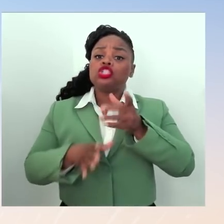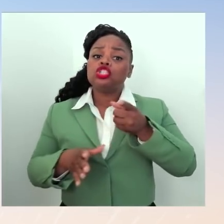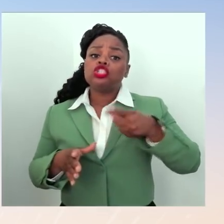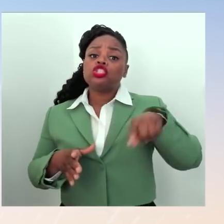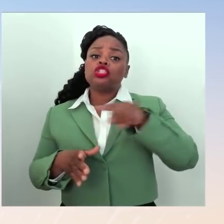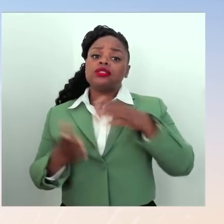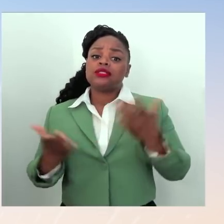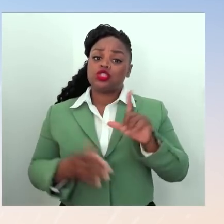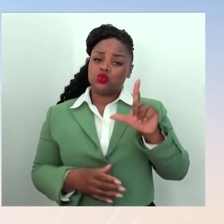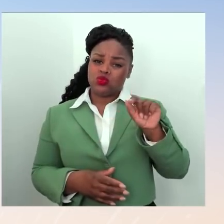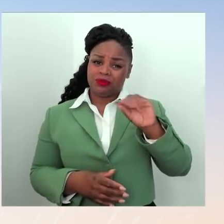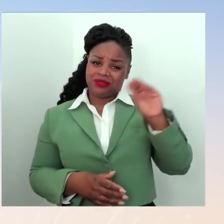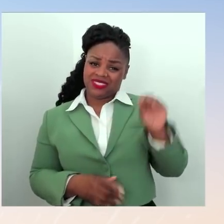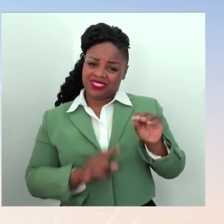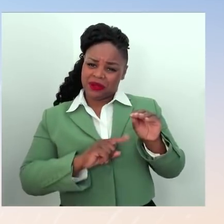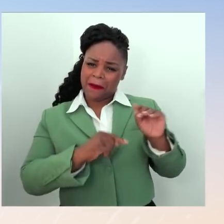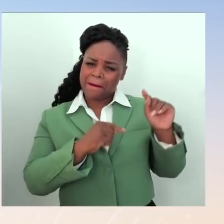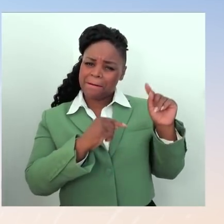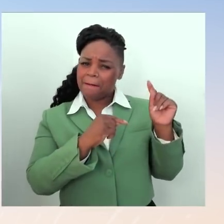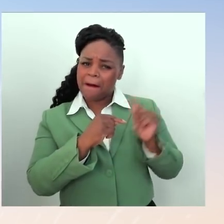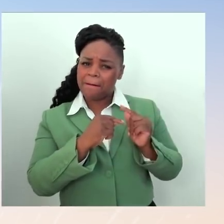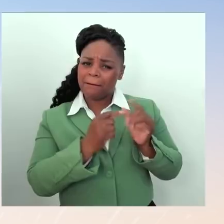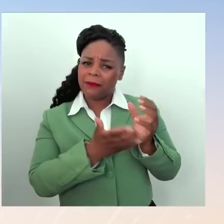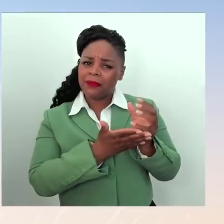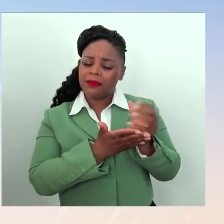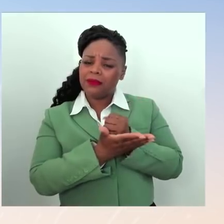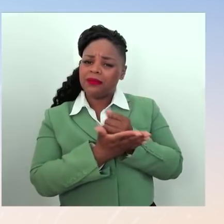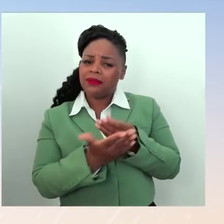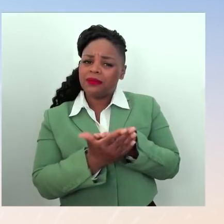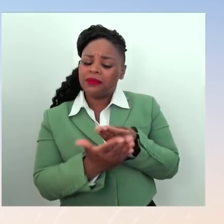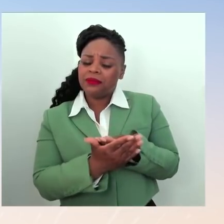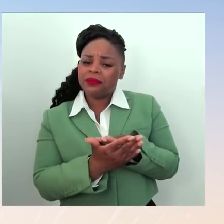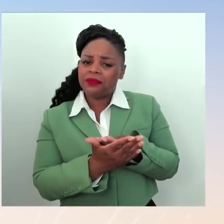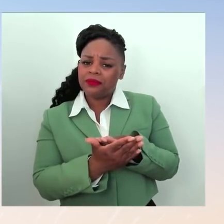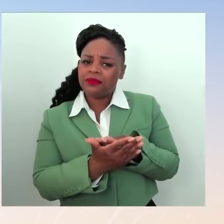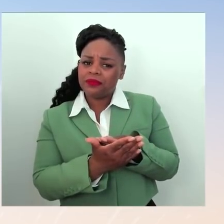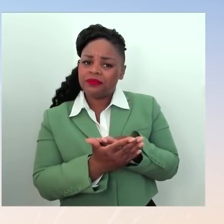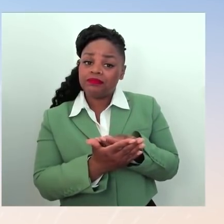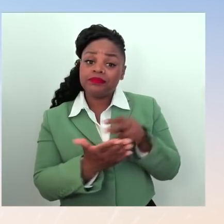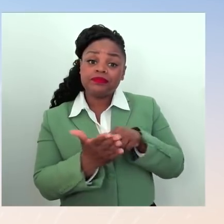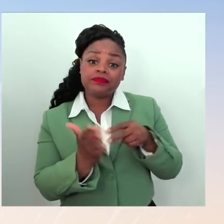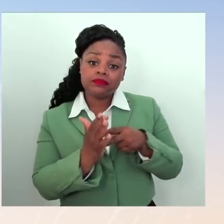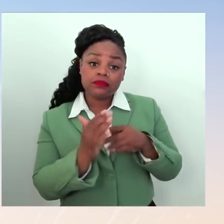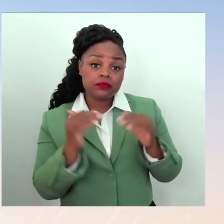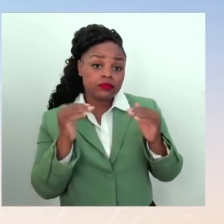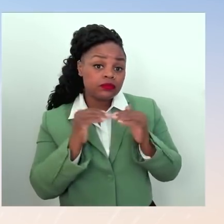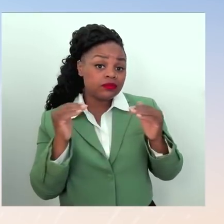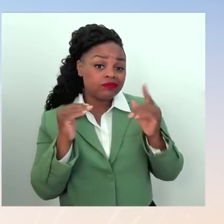competition holds back our entire economy, inhibiting innovation, increasing prices, and curbing economic growth.